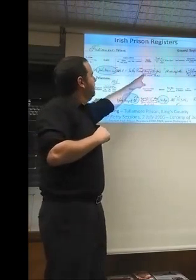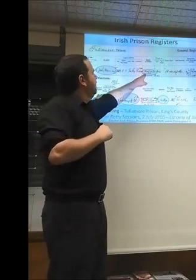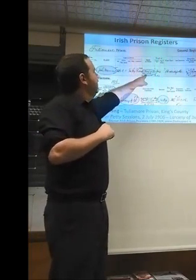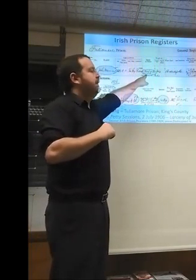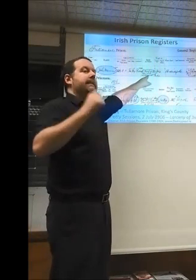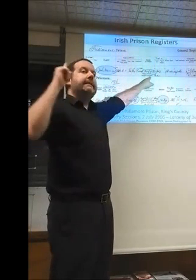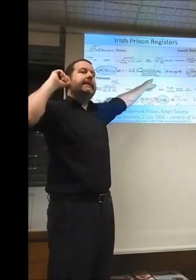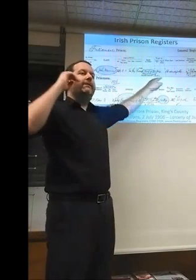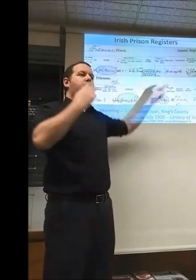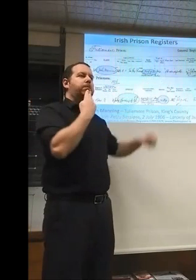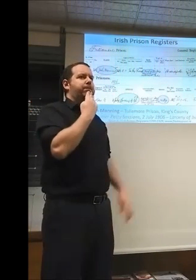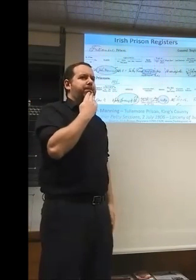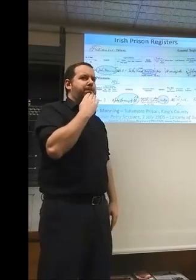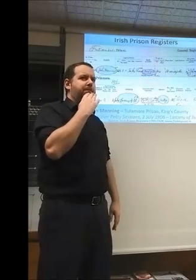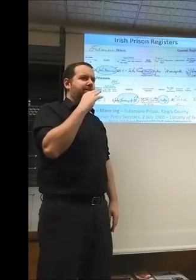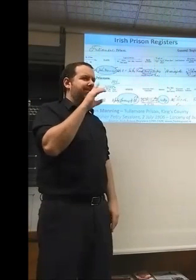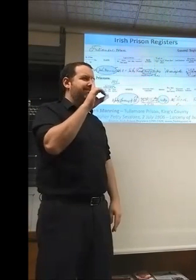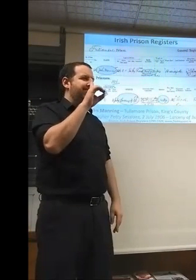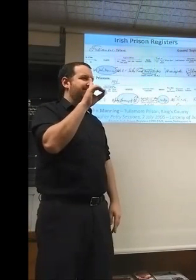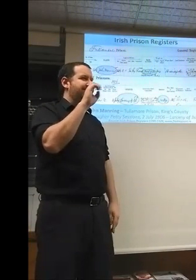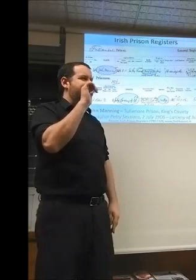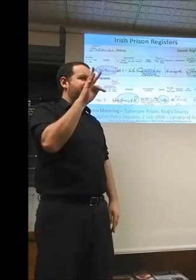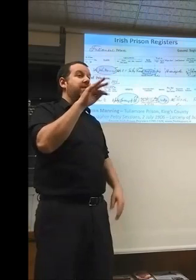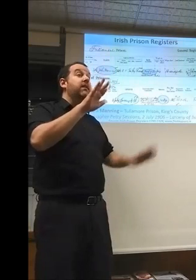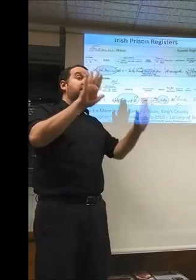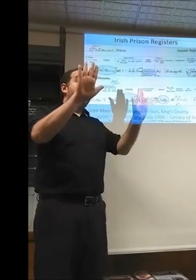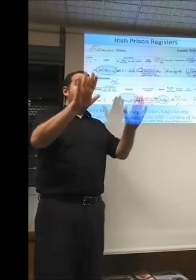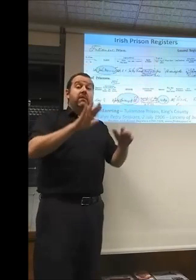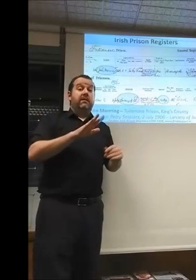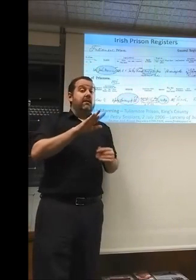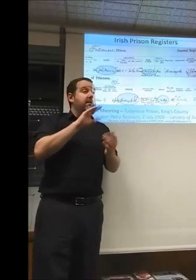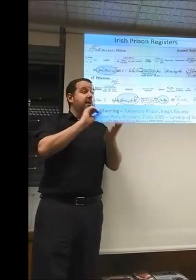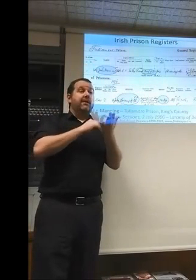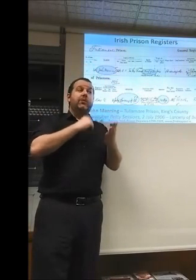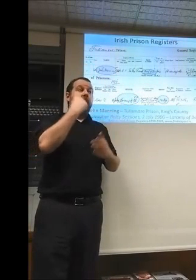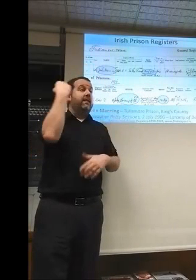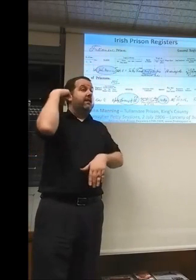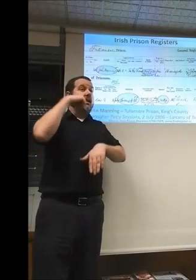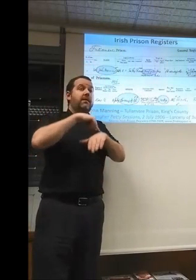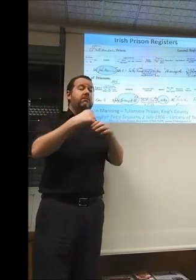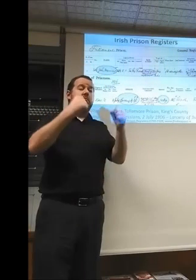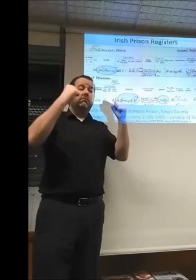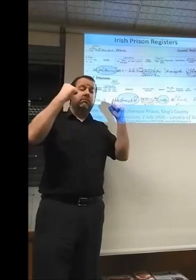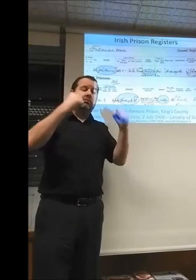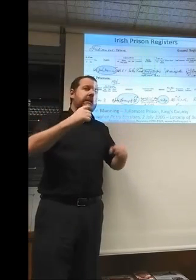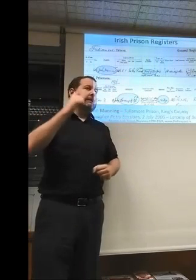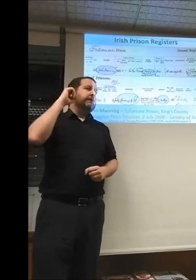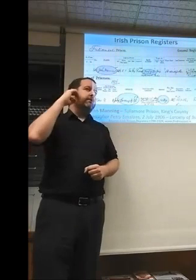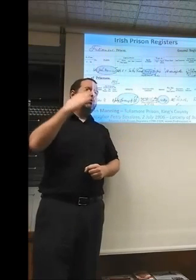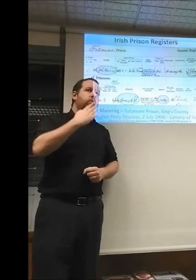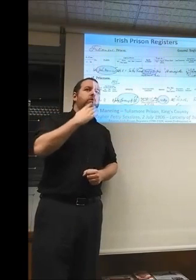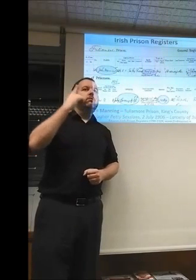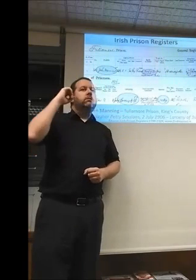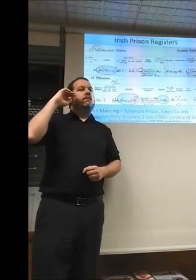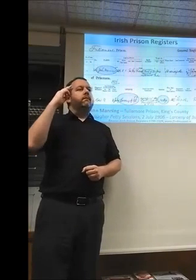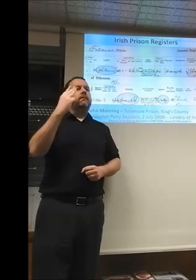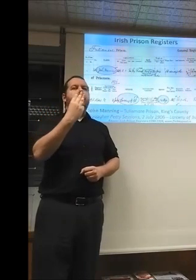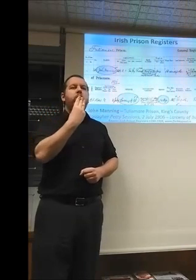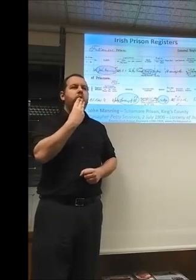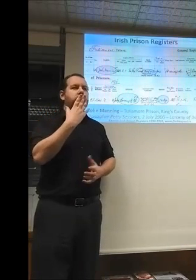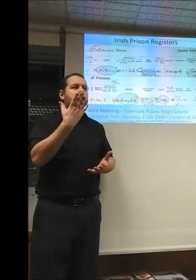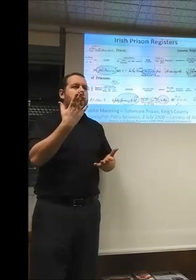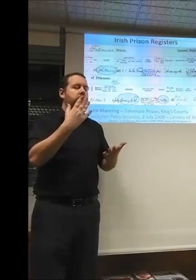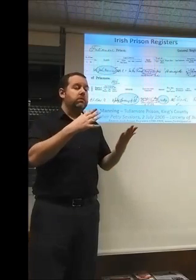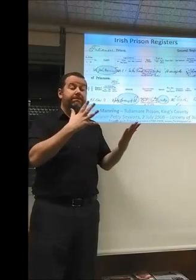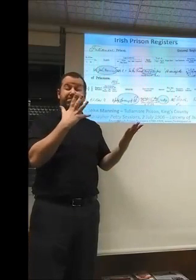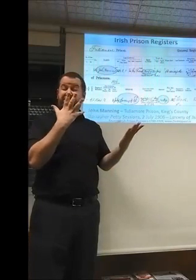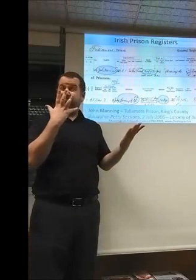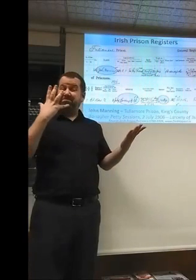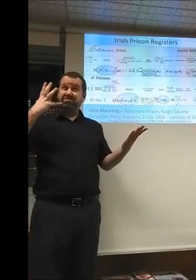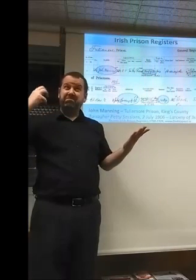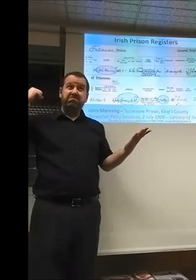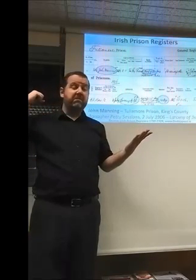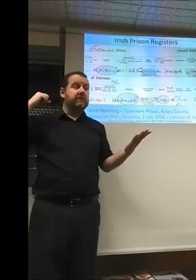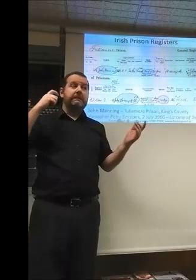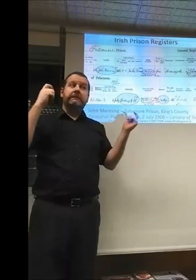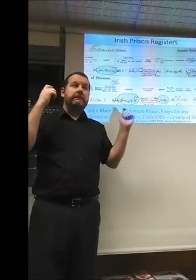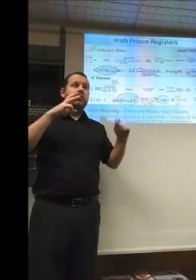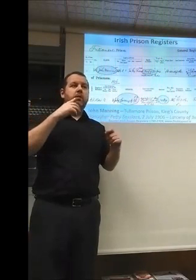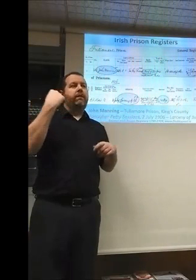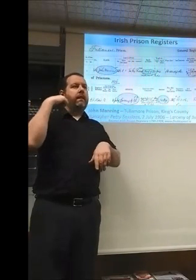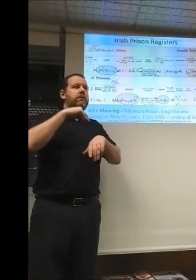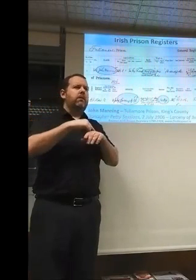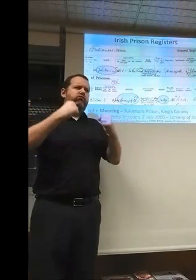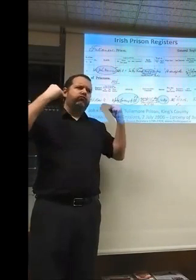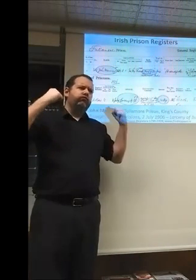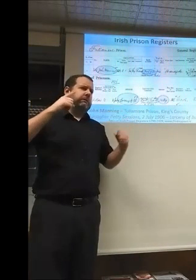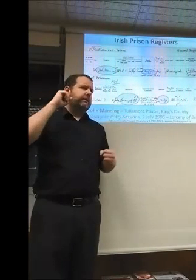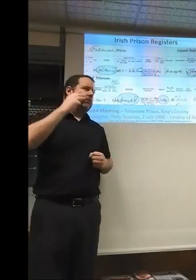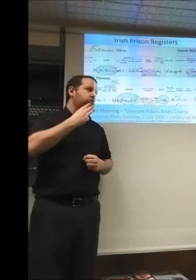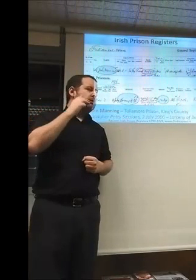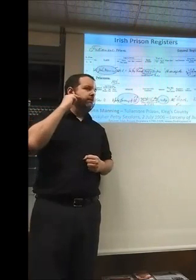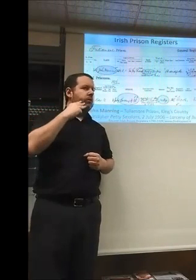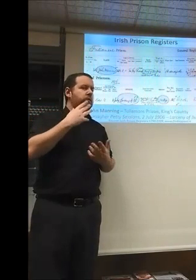(There’s a question there whether the interpreters were better than me or would they have had